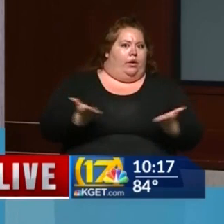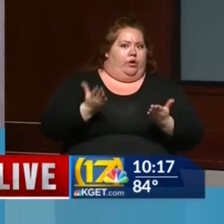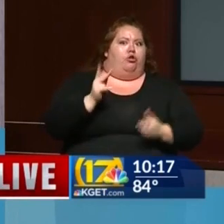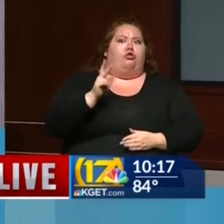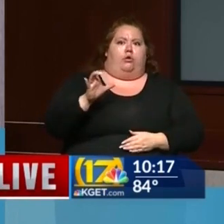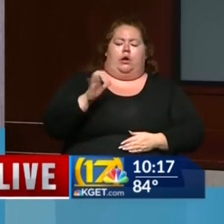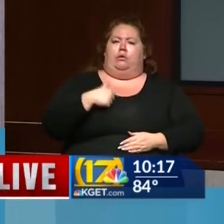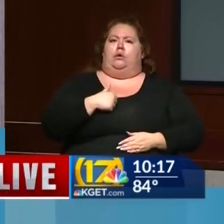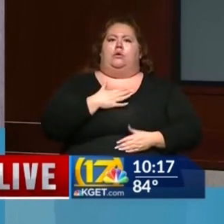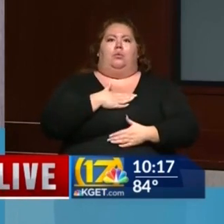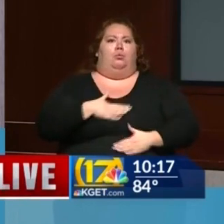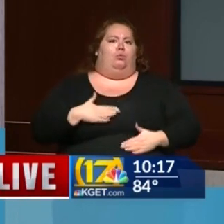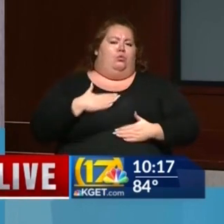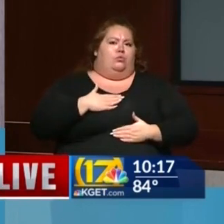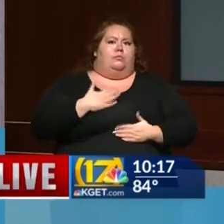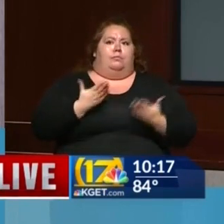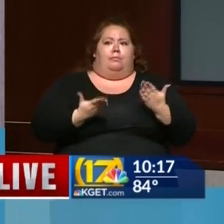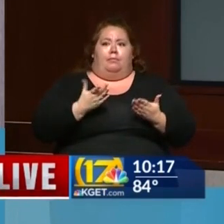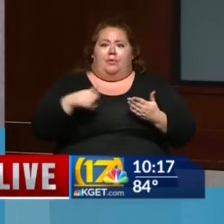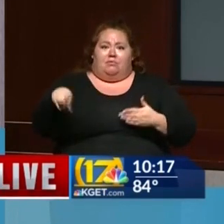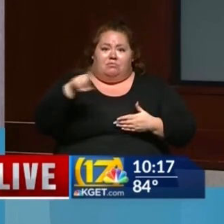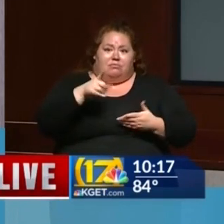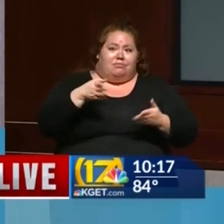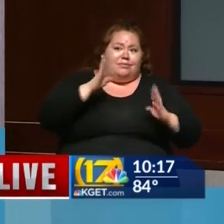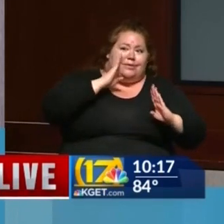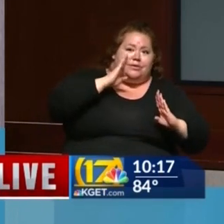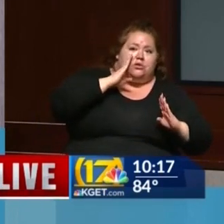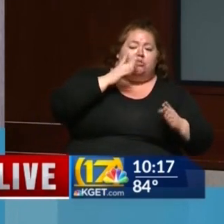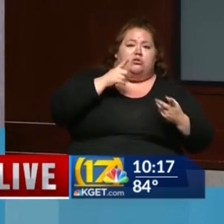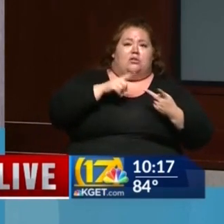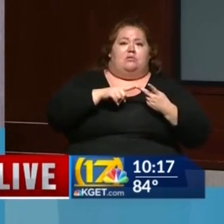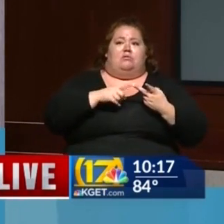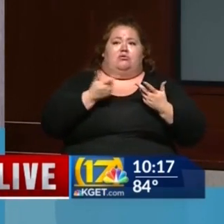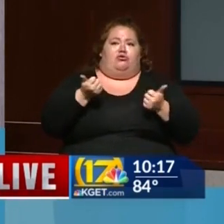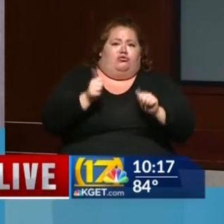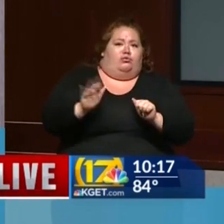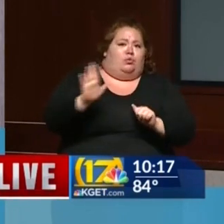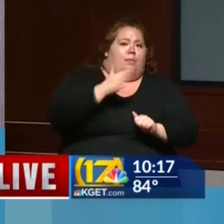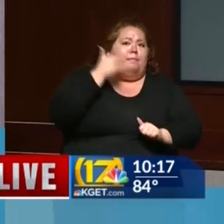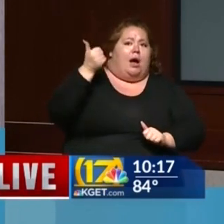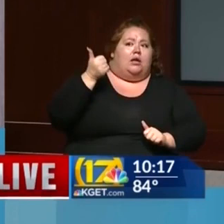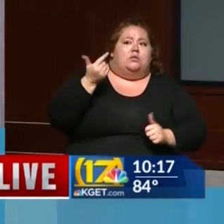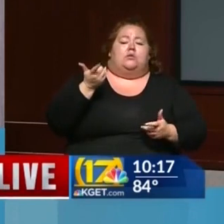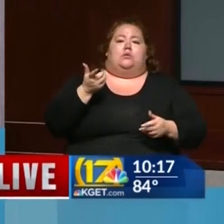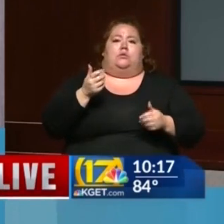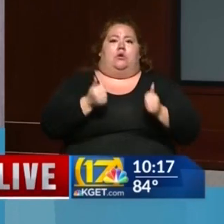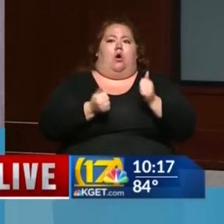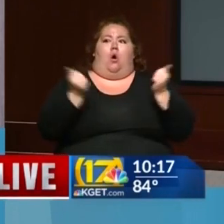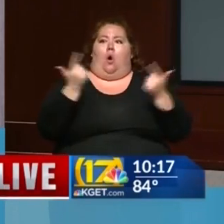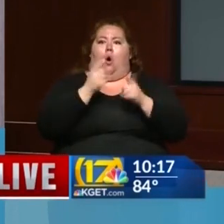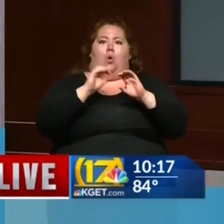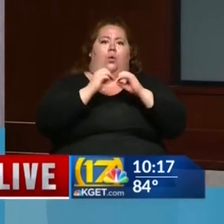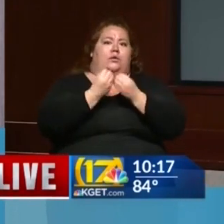INCREASED TESTING IN OUR COMMUNITIES IS ESSENTIAL, AND WE APPRECIATE EVERYBODY'S